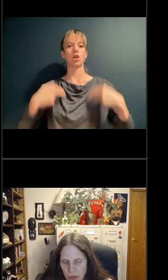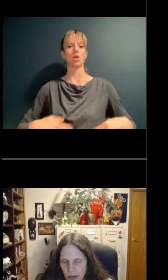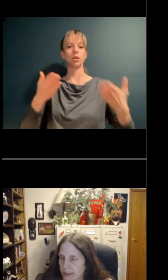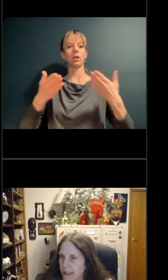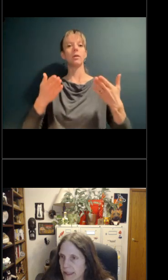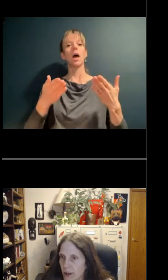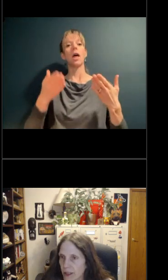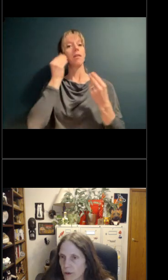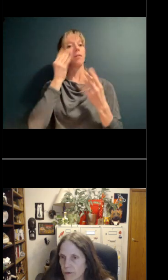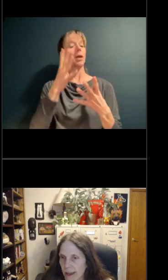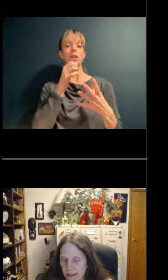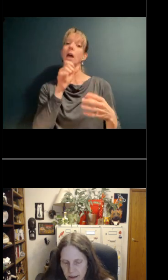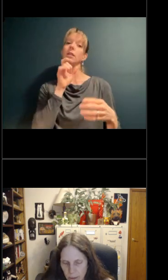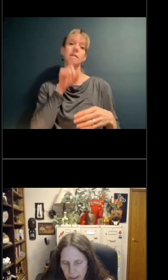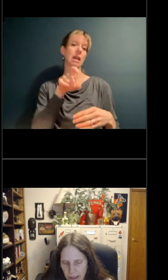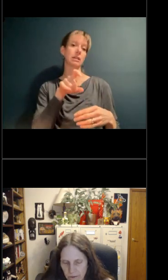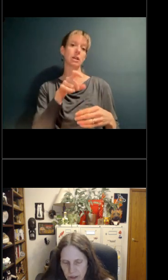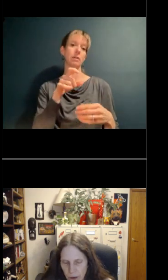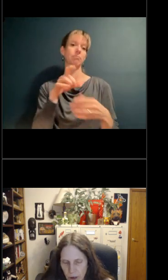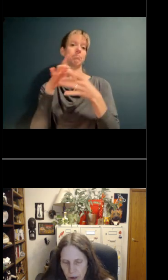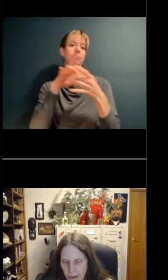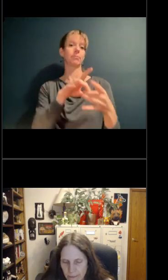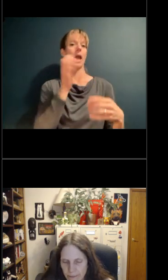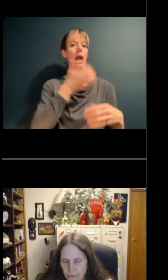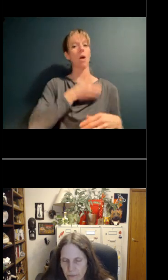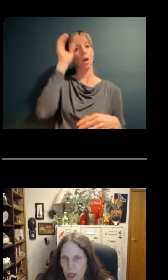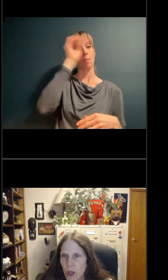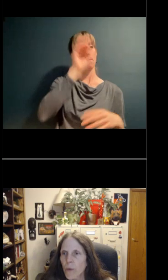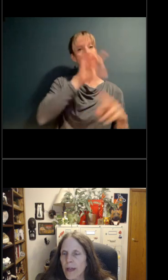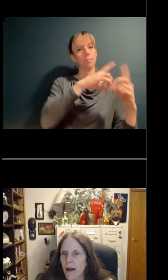do not necessarily reflect the opinions of the Department.